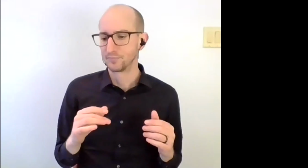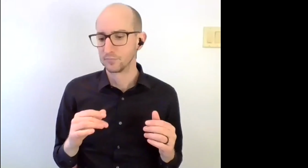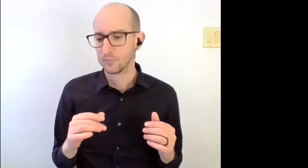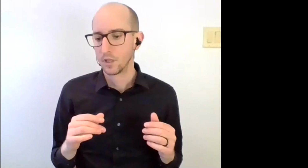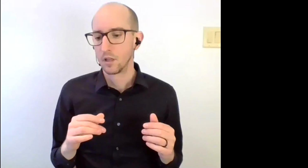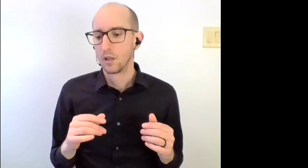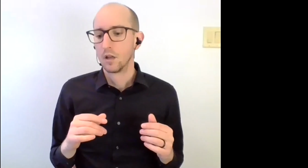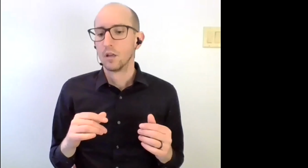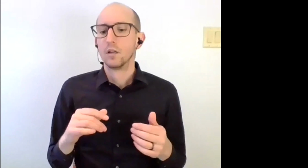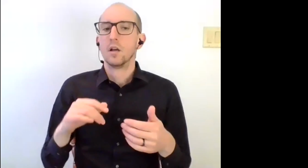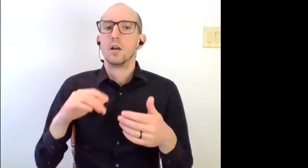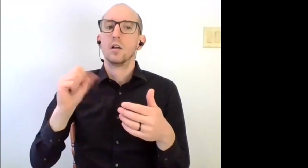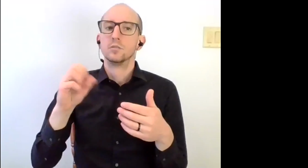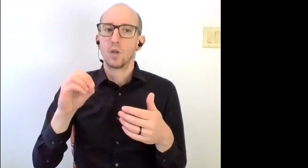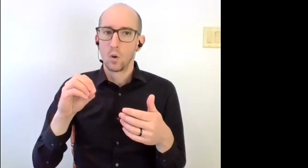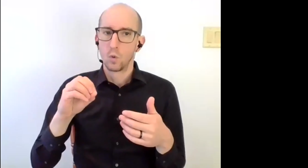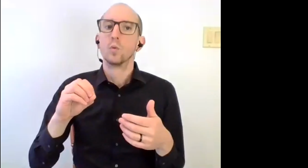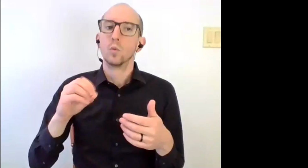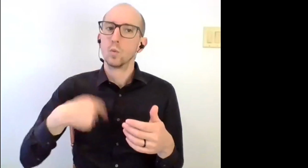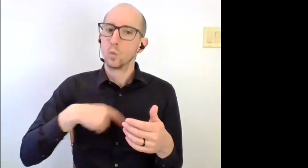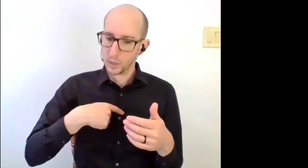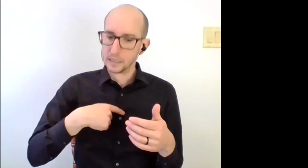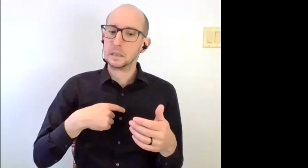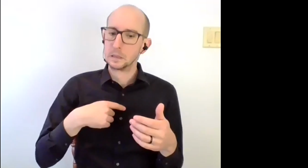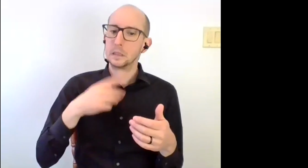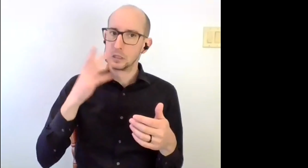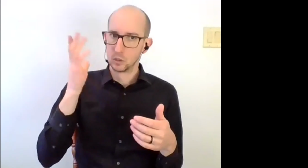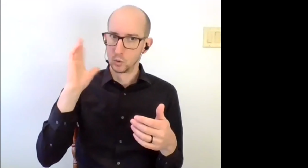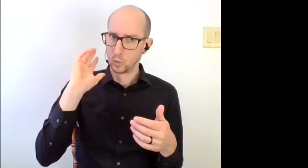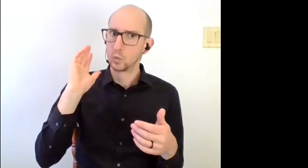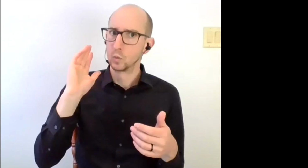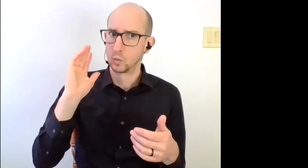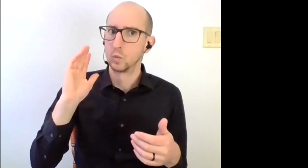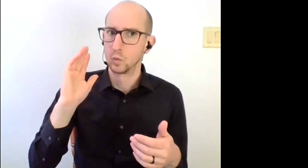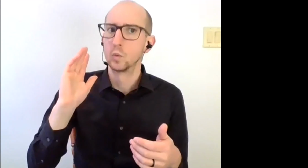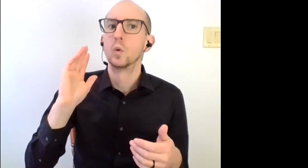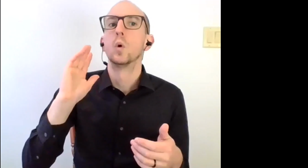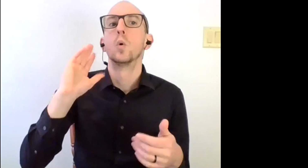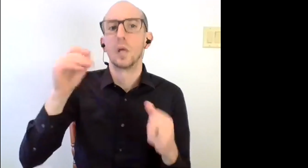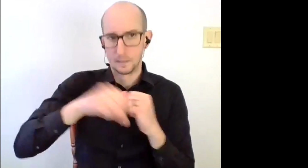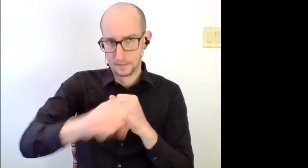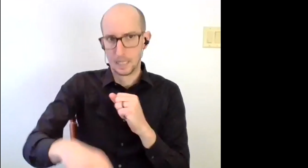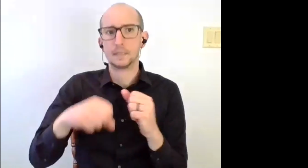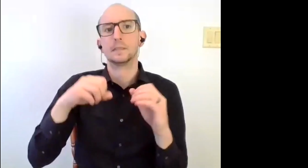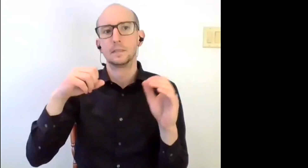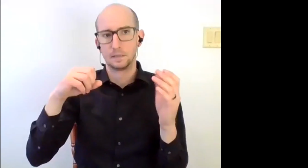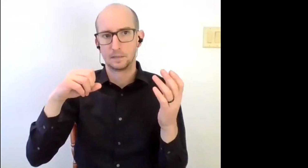the compensation piece, one thing we are doing, we have into converted what was normally the first of the quarter